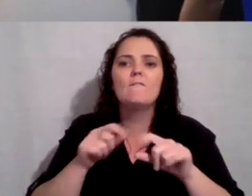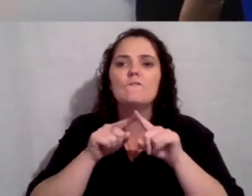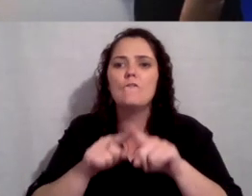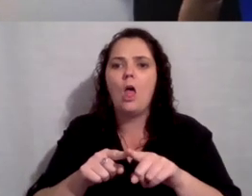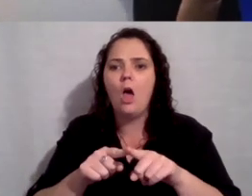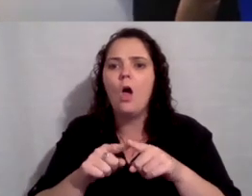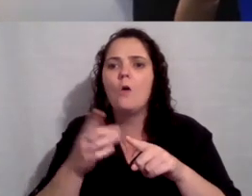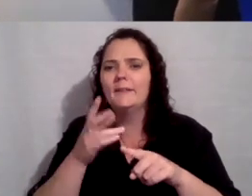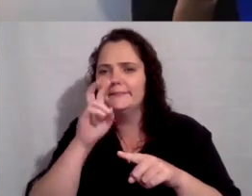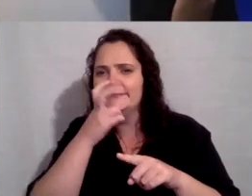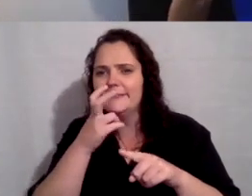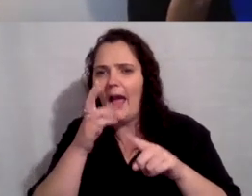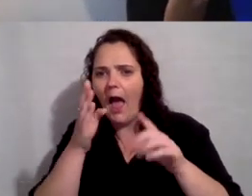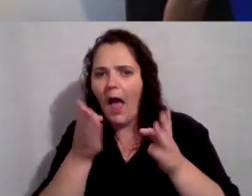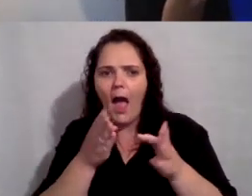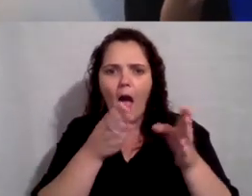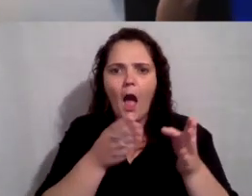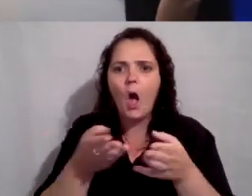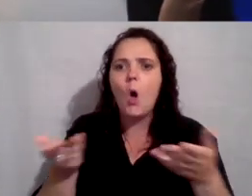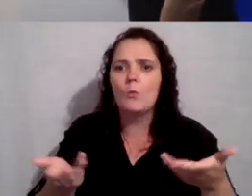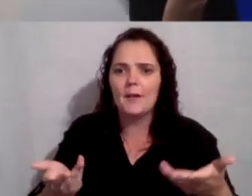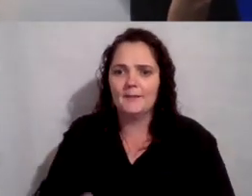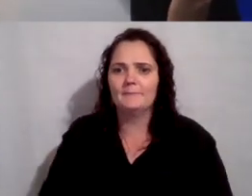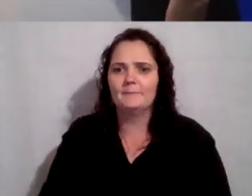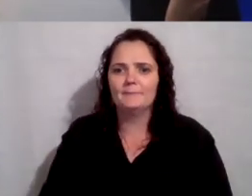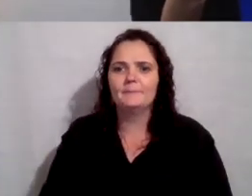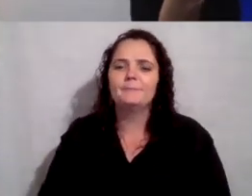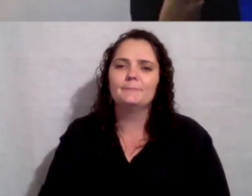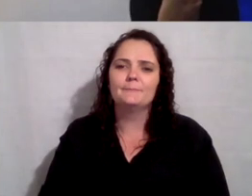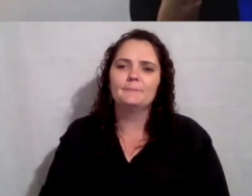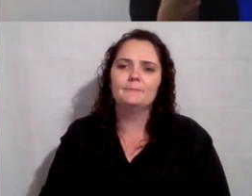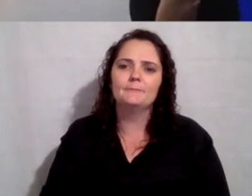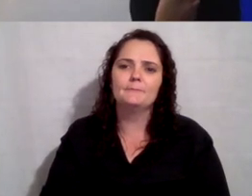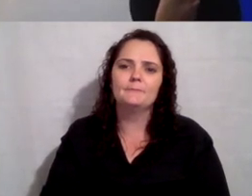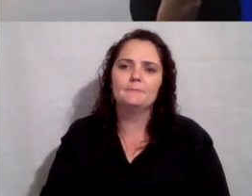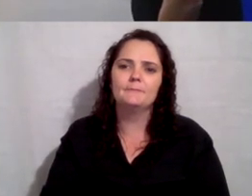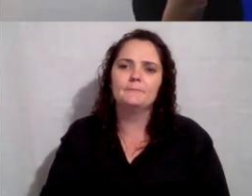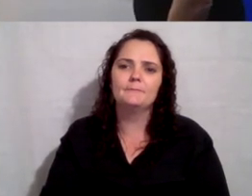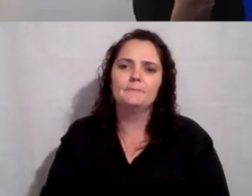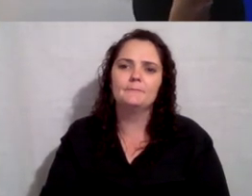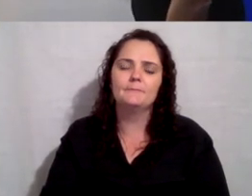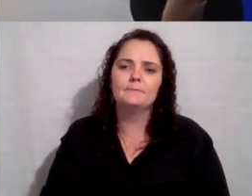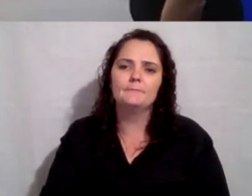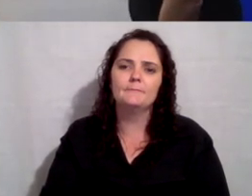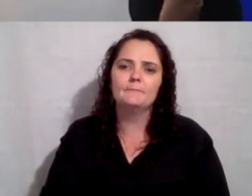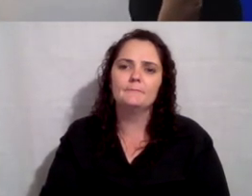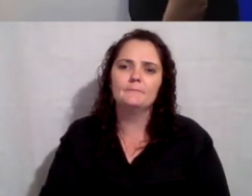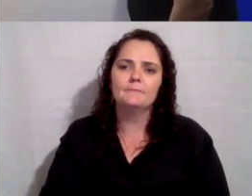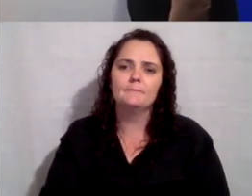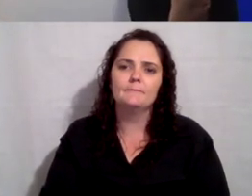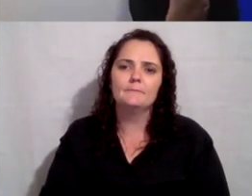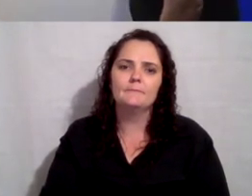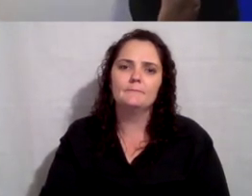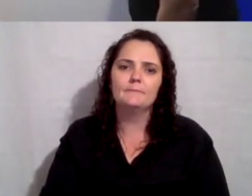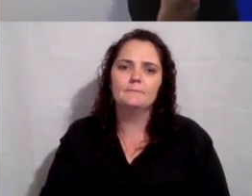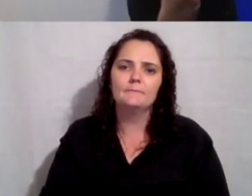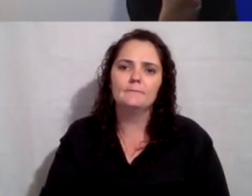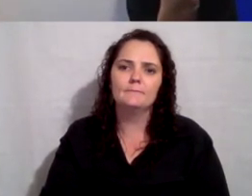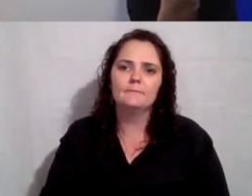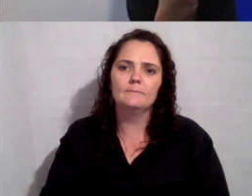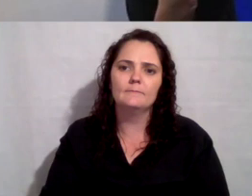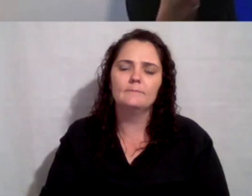to pull out where I see the dark shape there and we're going to do this